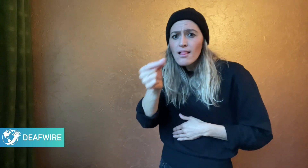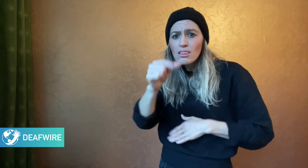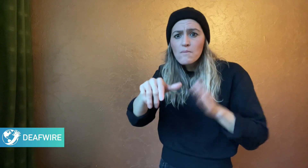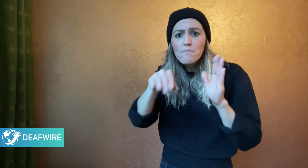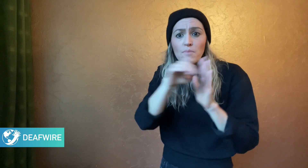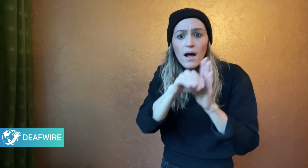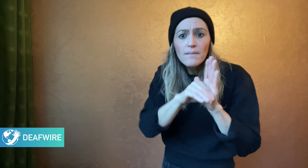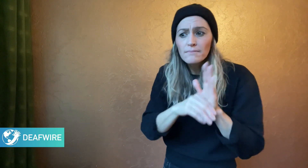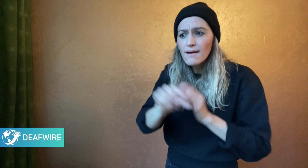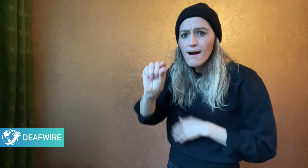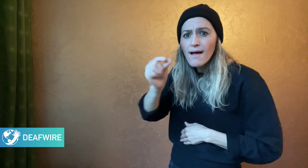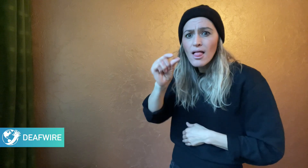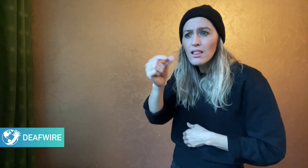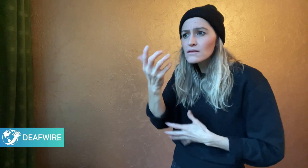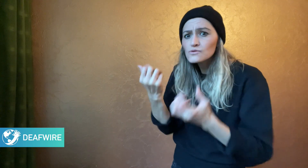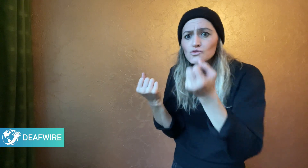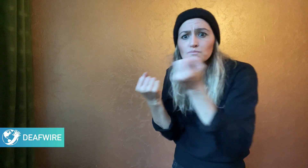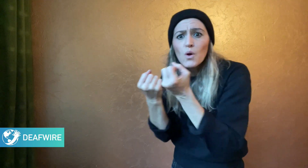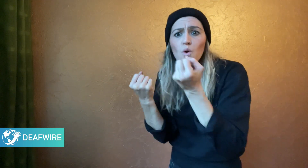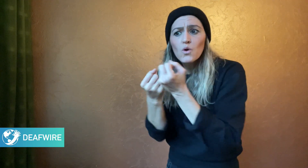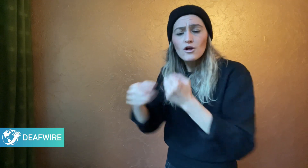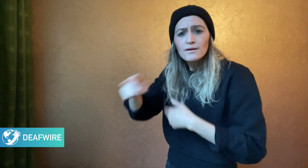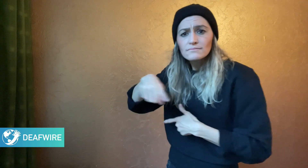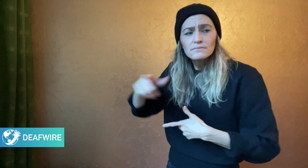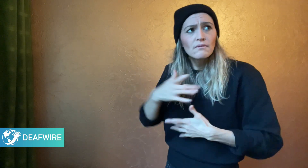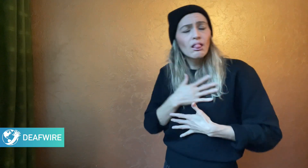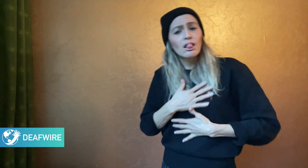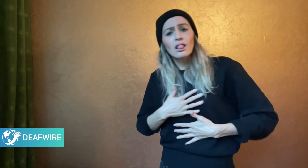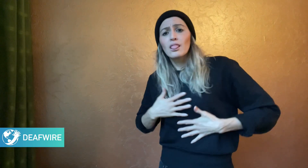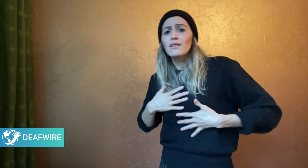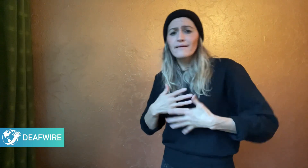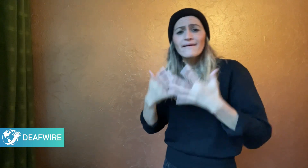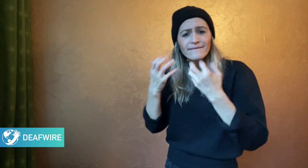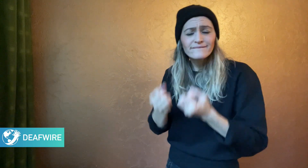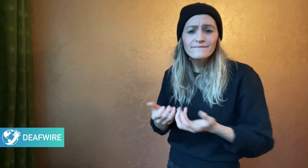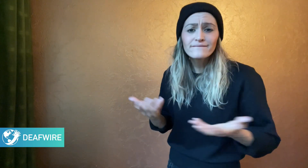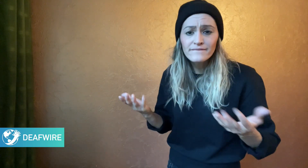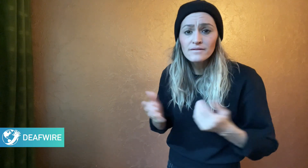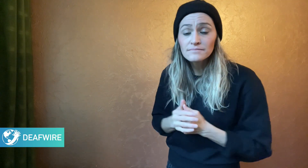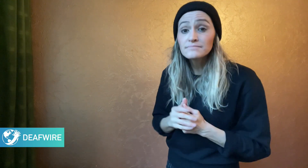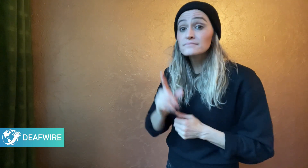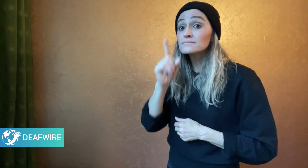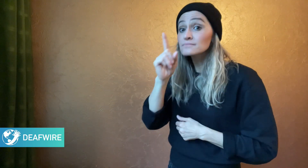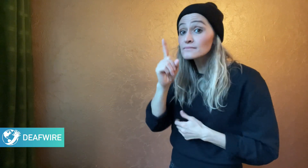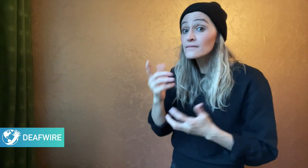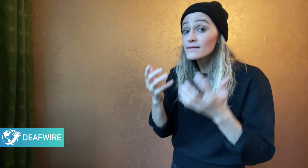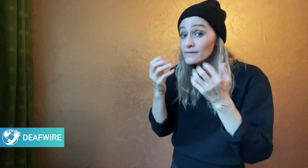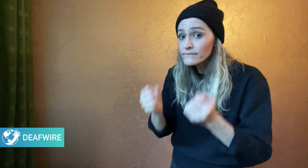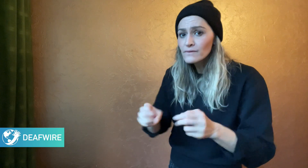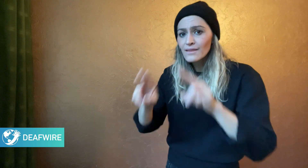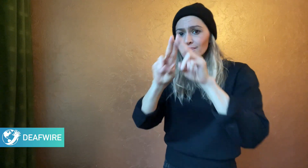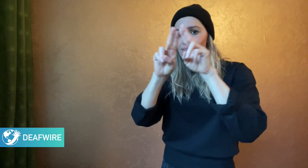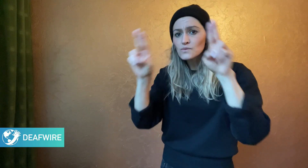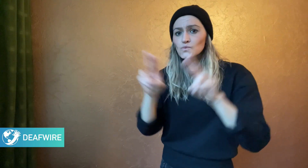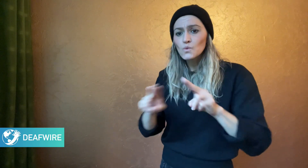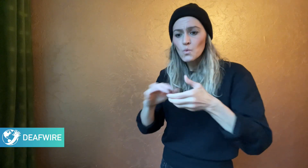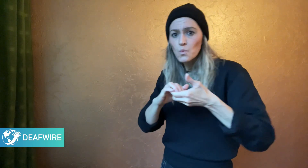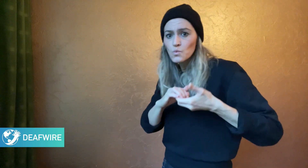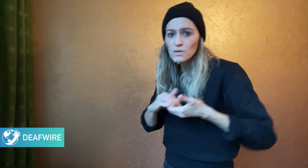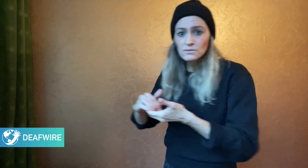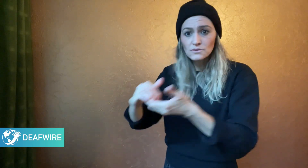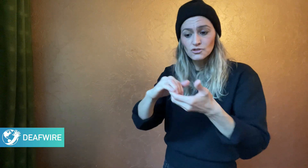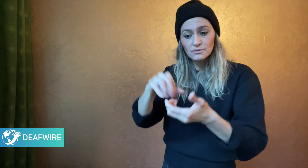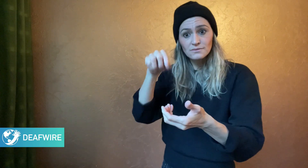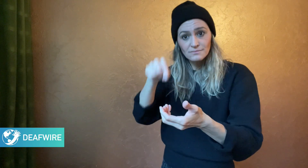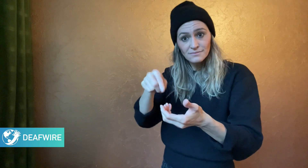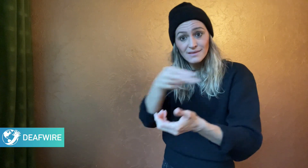There is an international organization called “CODA International"